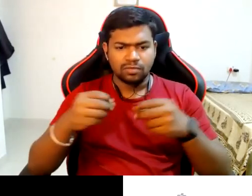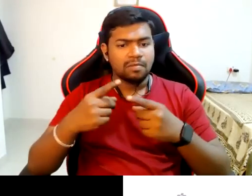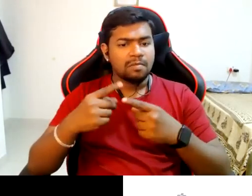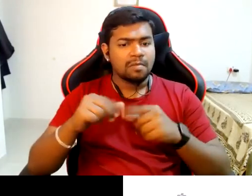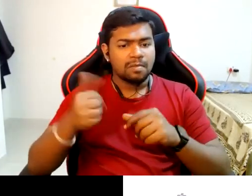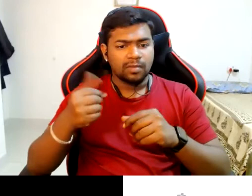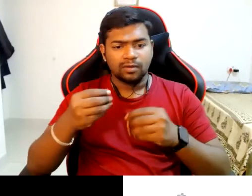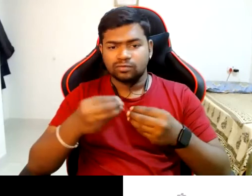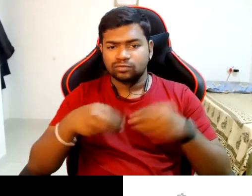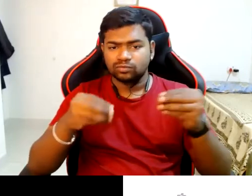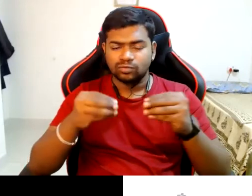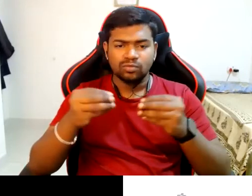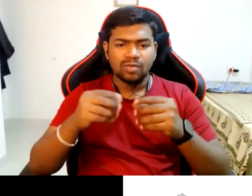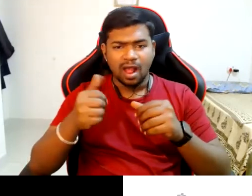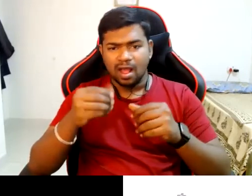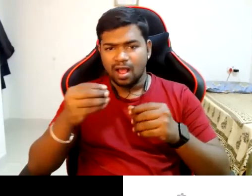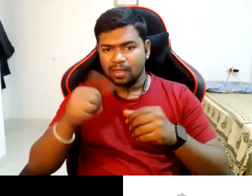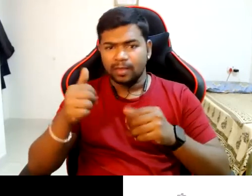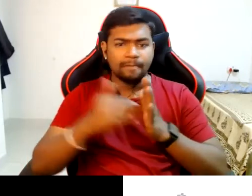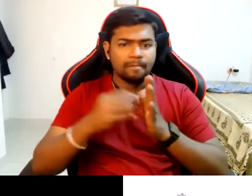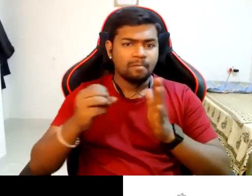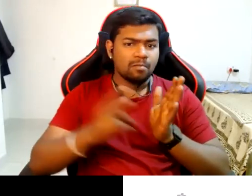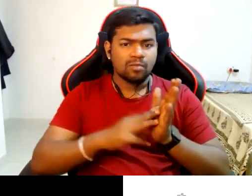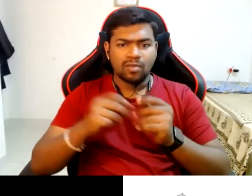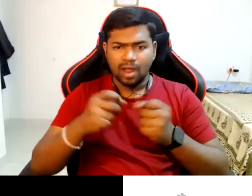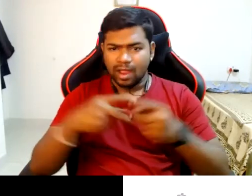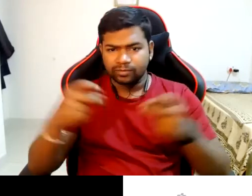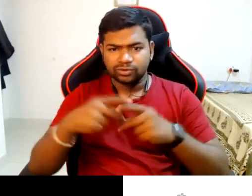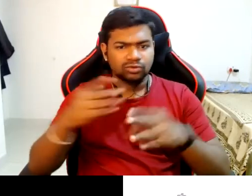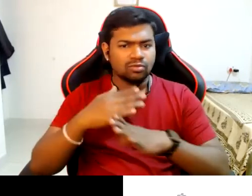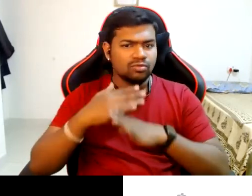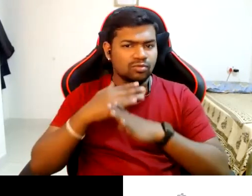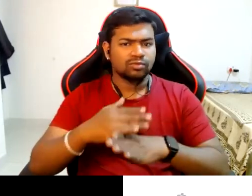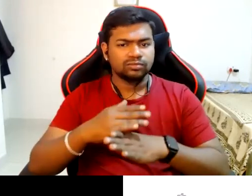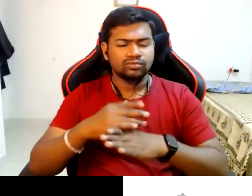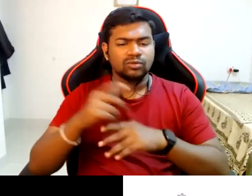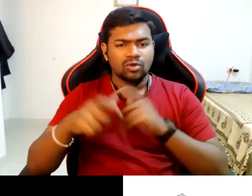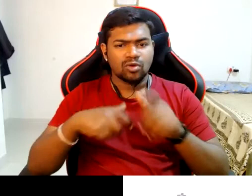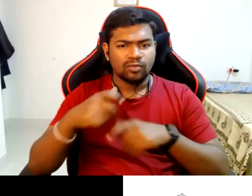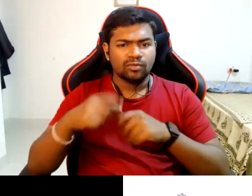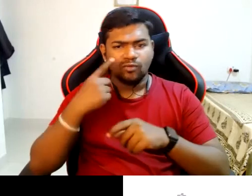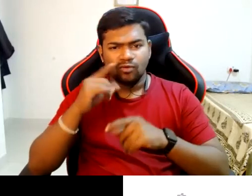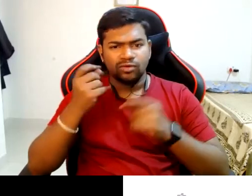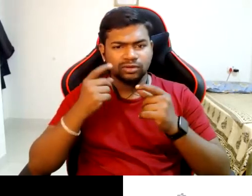zoom clients in the lots of places captioning is blocked at corporate level or something for security settings.